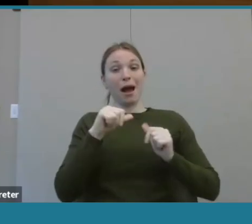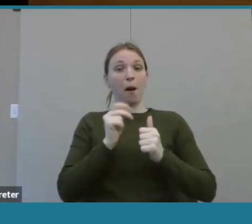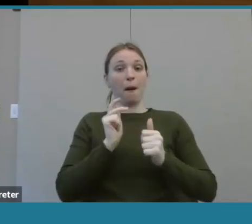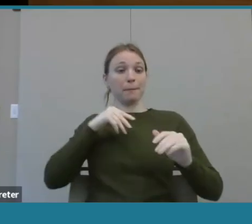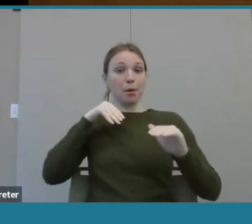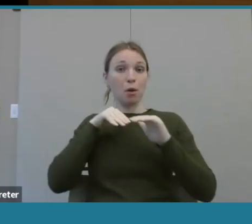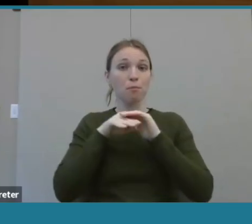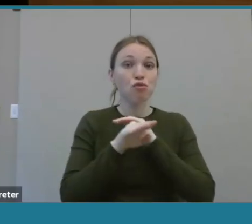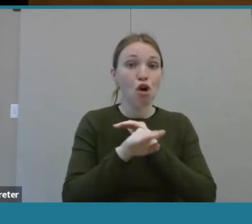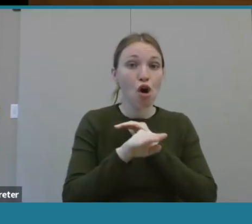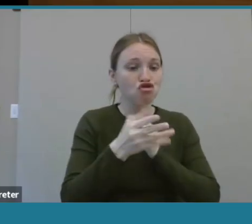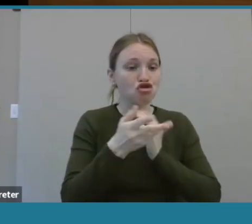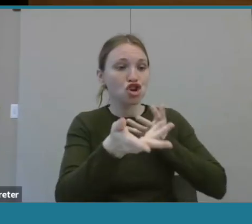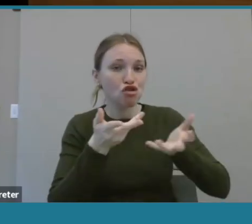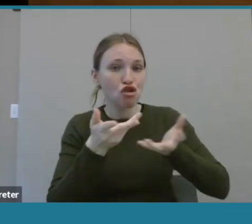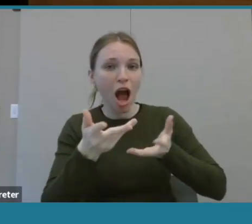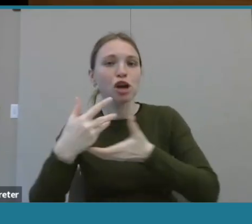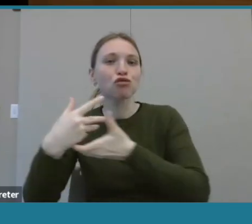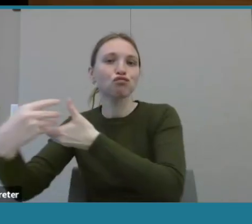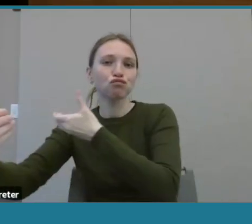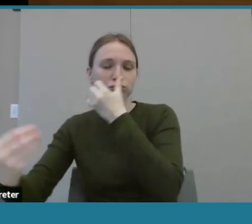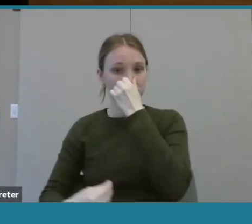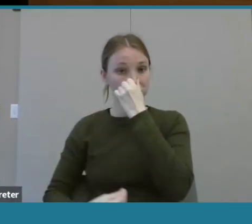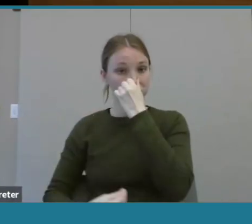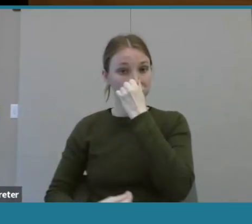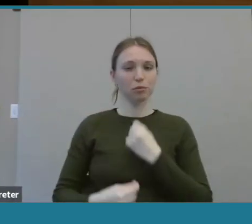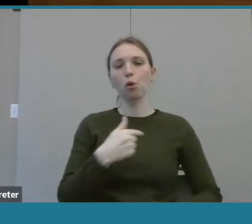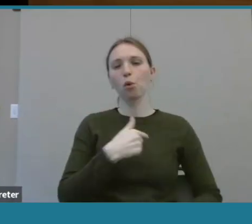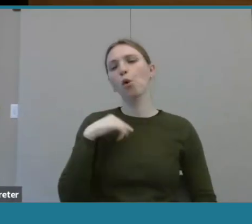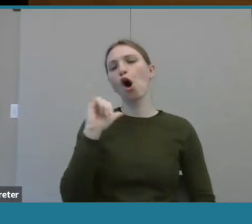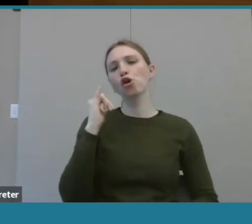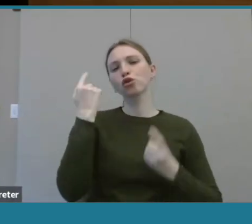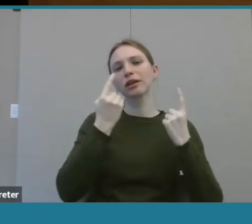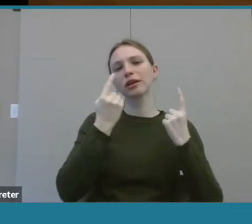We were also thinking about disability justice, the idea of nothing for us without us.